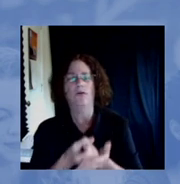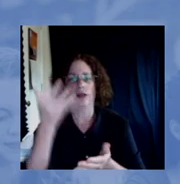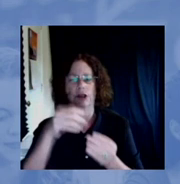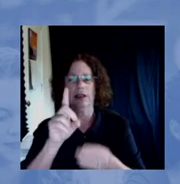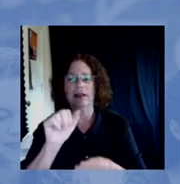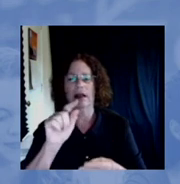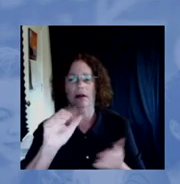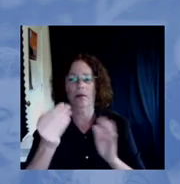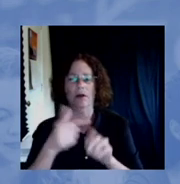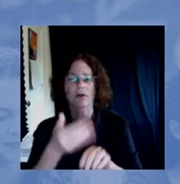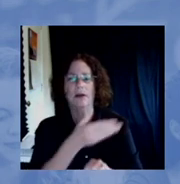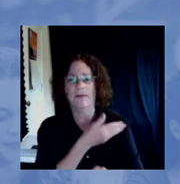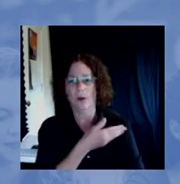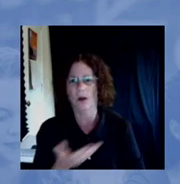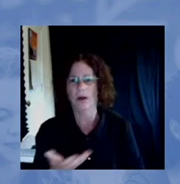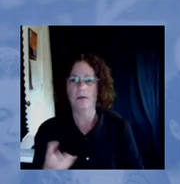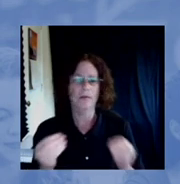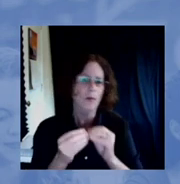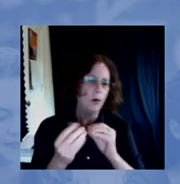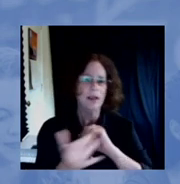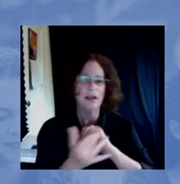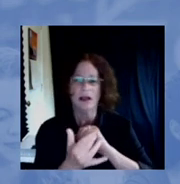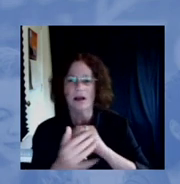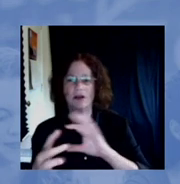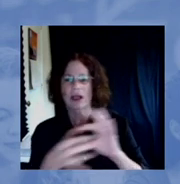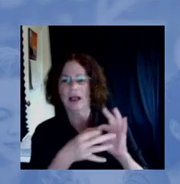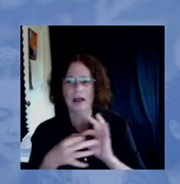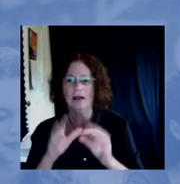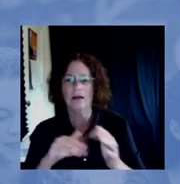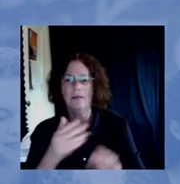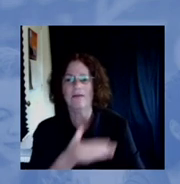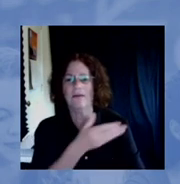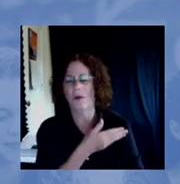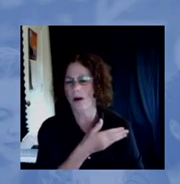MORE TECHNOLOGICALLY CONNECTED THAN EVER BEFORE. THAT DOES NOT MEAN THAT WE HAVE TRANSLATED